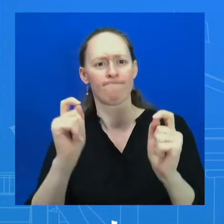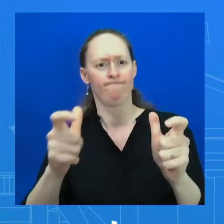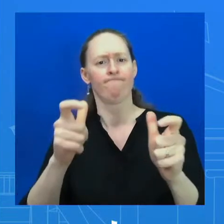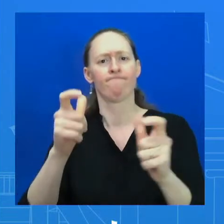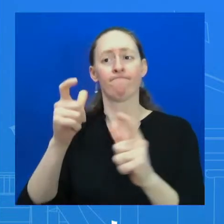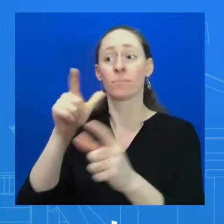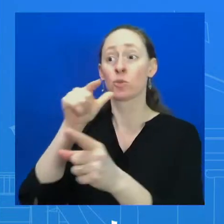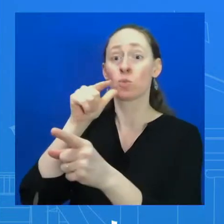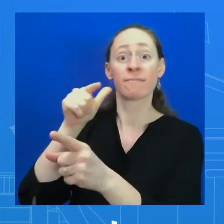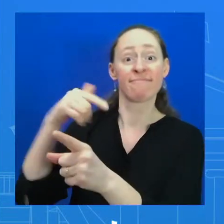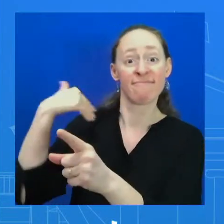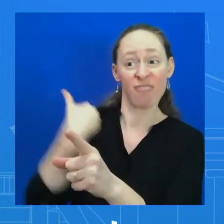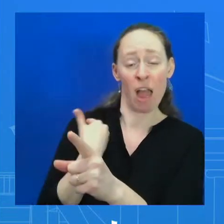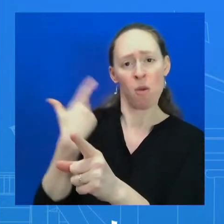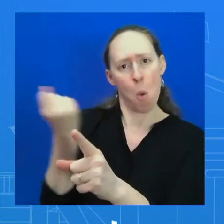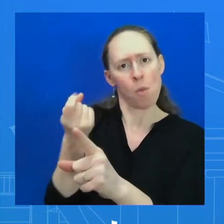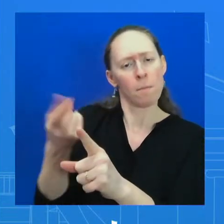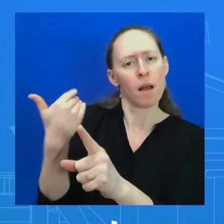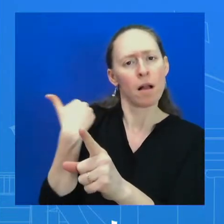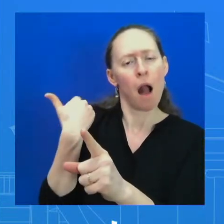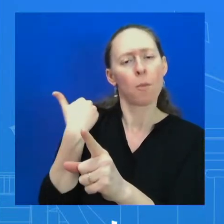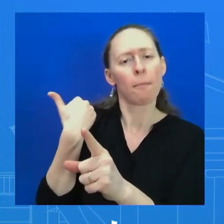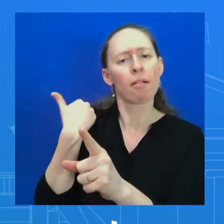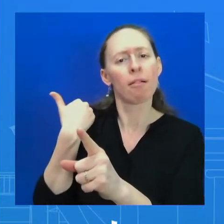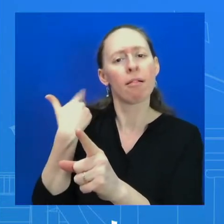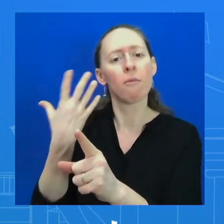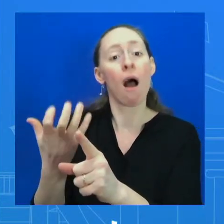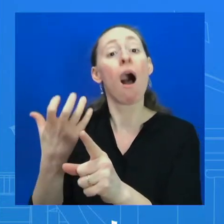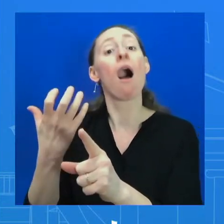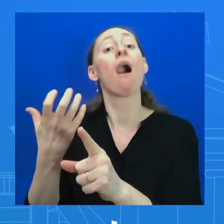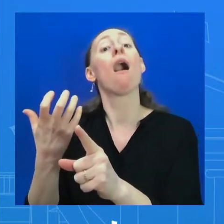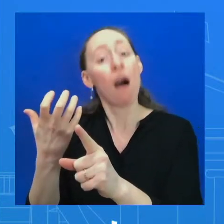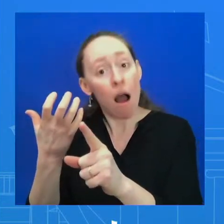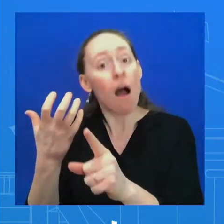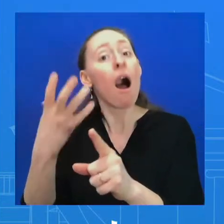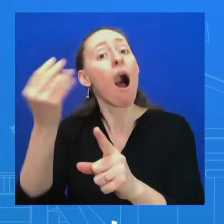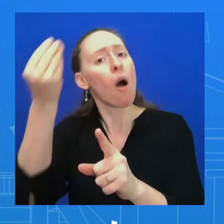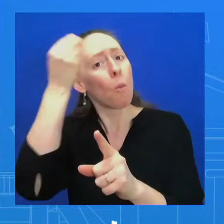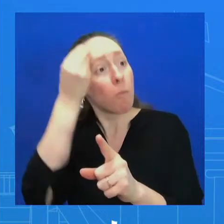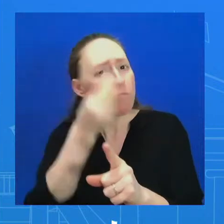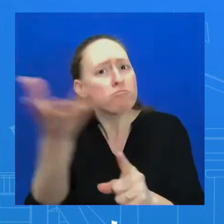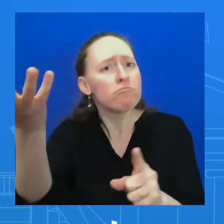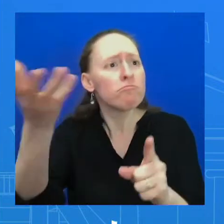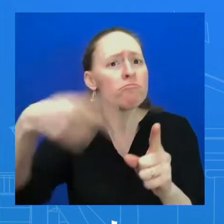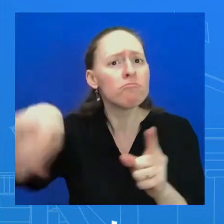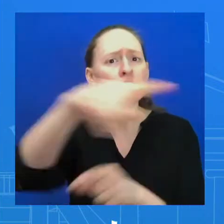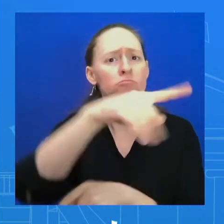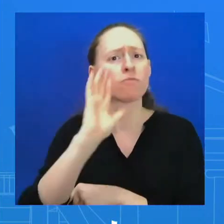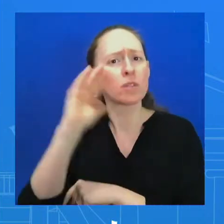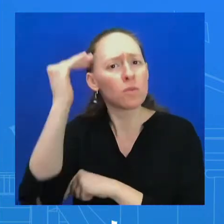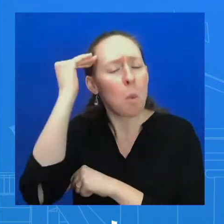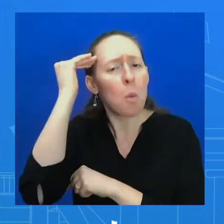And so, I'm not going to get ahead of that. Want to see what -- what the Israeli government says